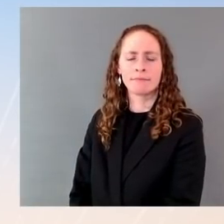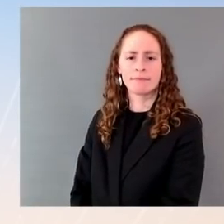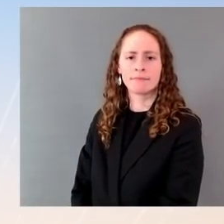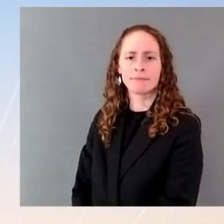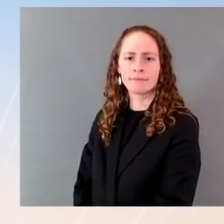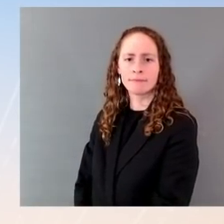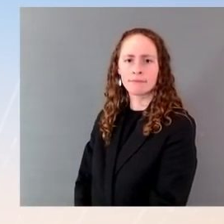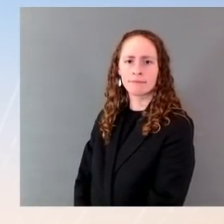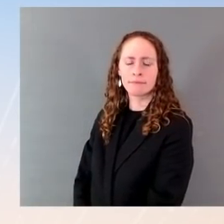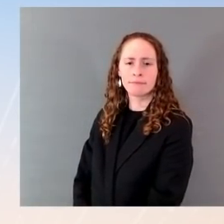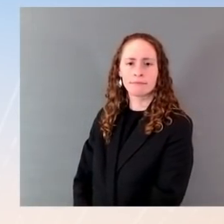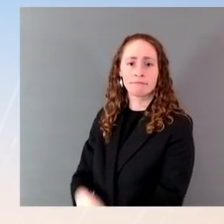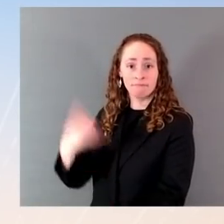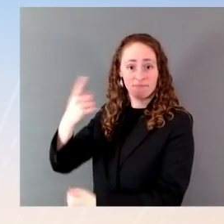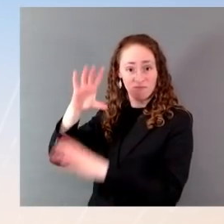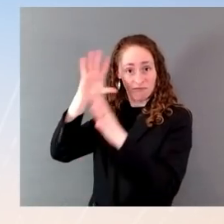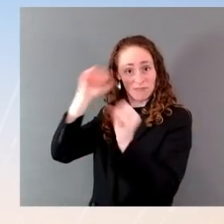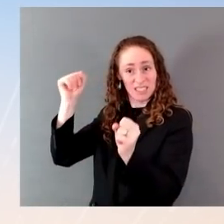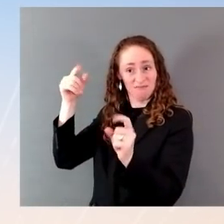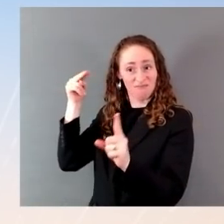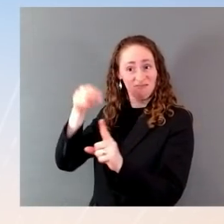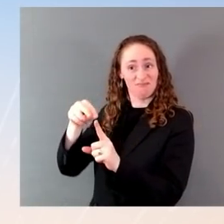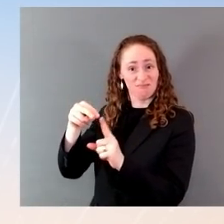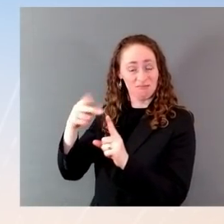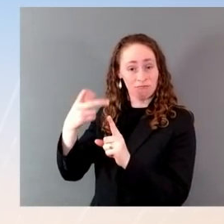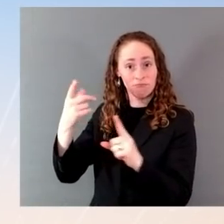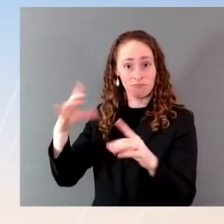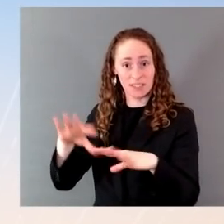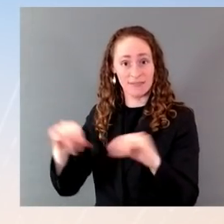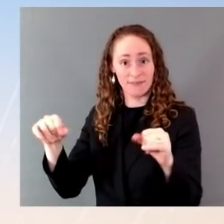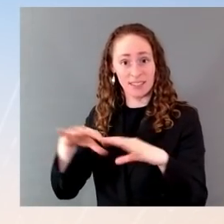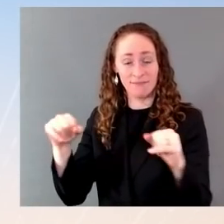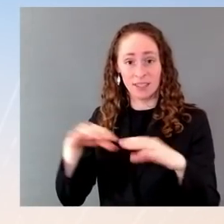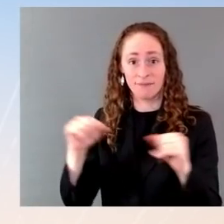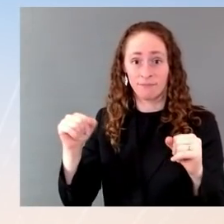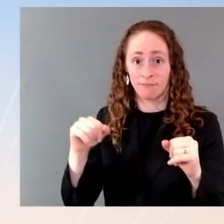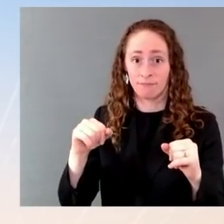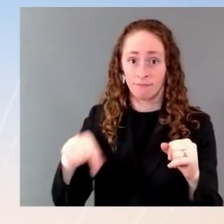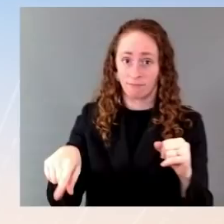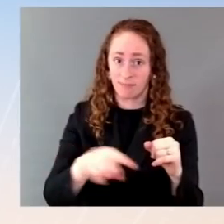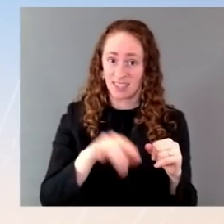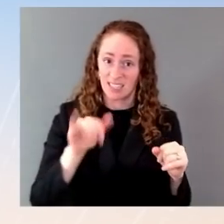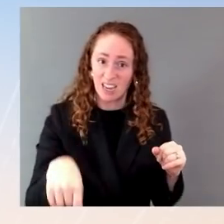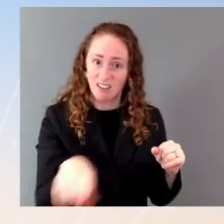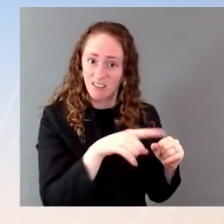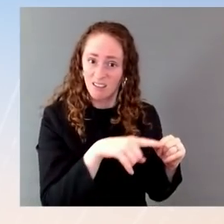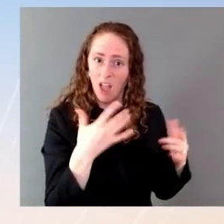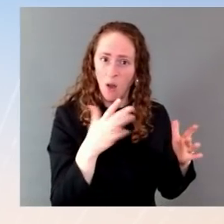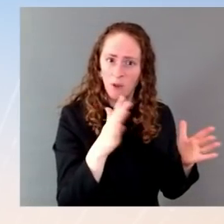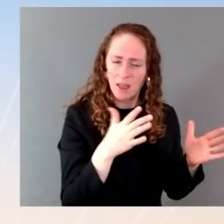And should it be on the stores themselves to take action to prevent it? Ms. Psaki: Well, we don't agree.